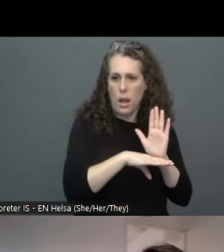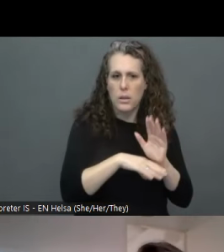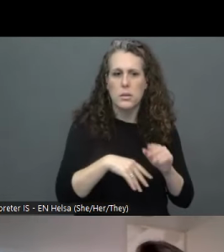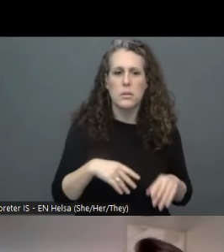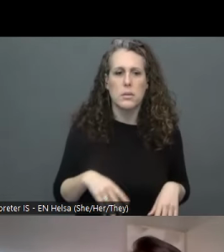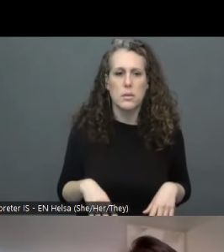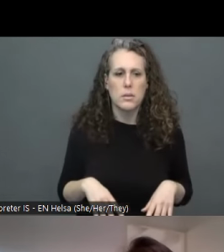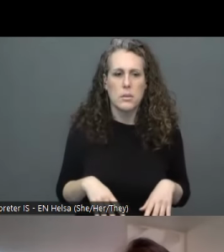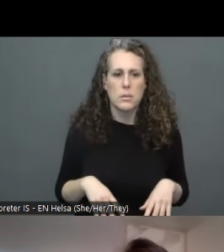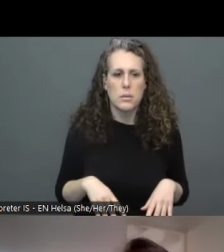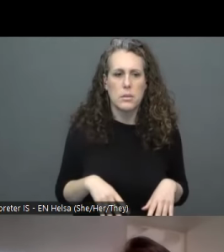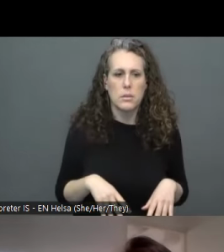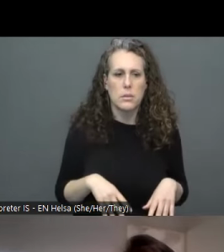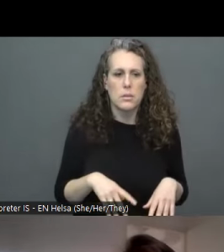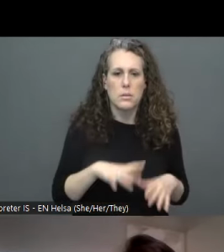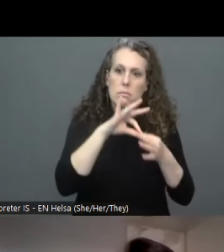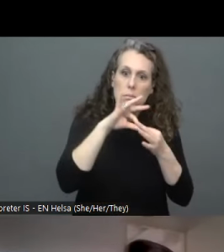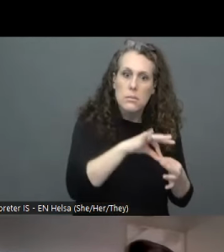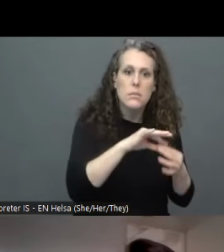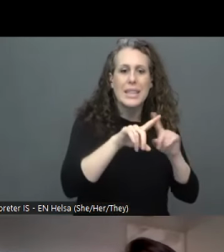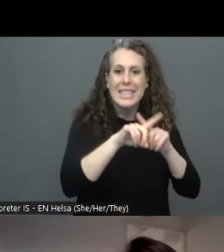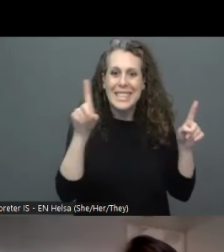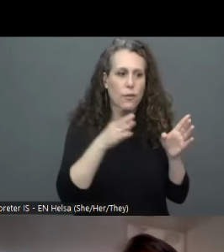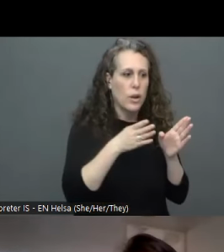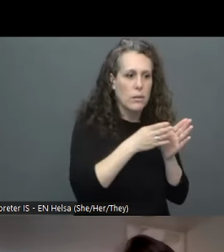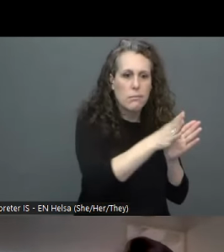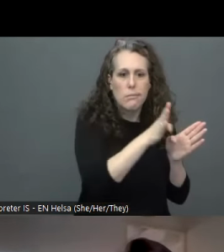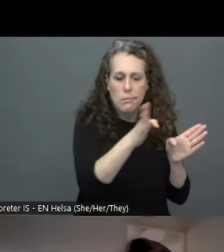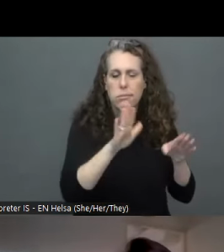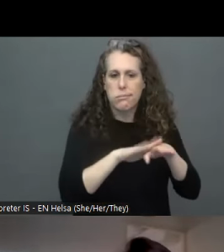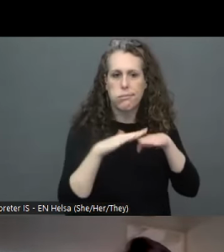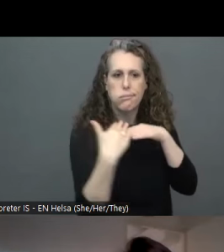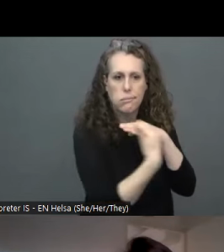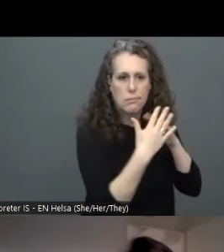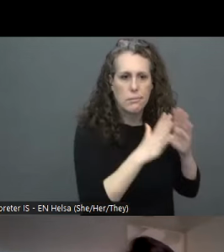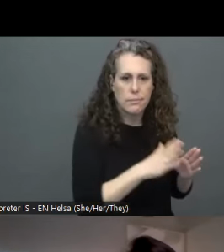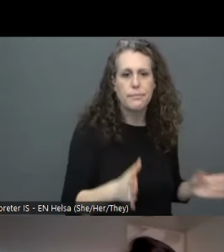that are cross cutting. Module 3 is around situating disability inclusive including the